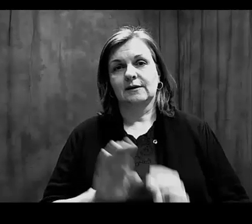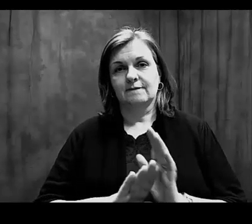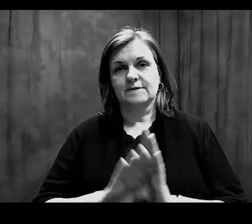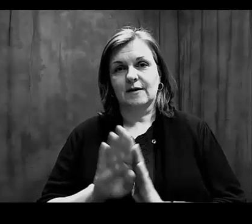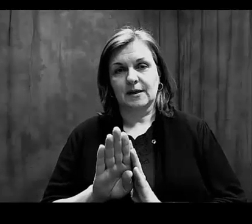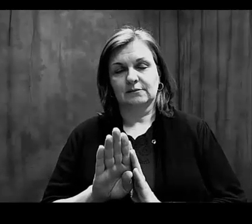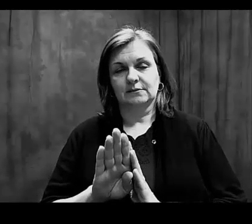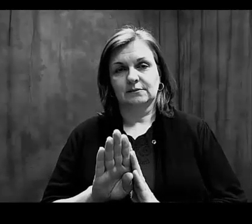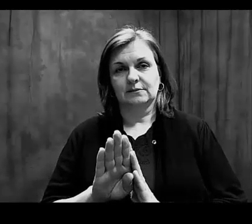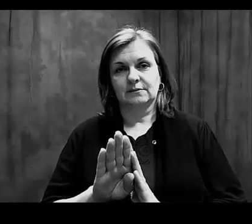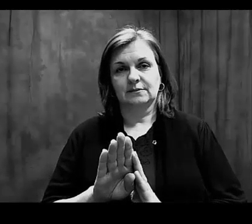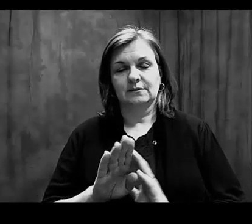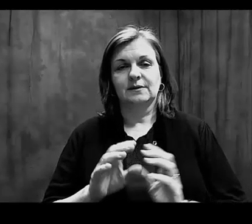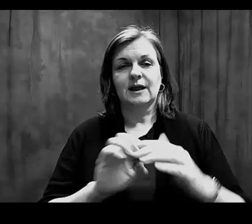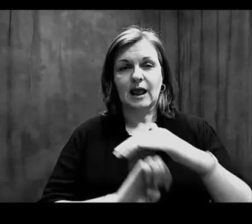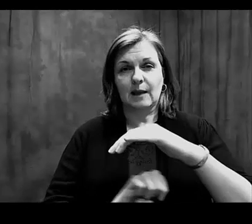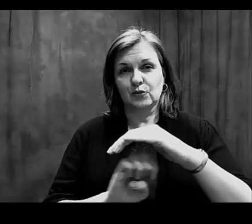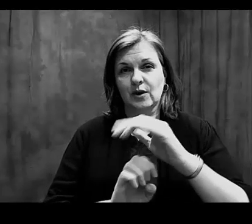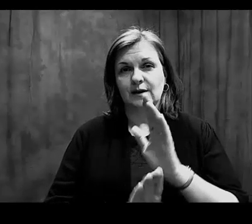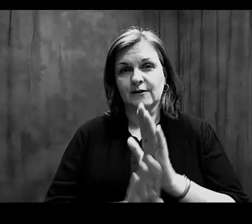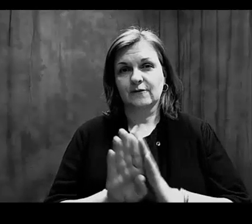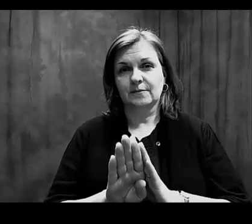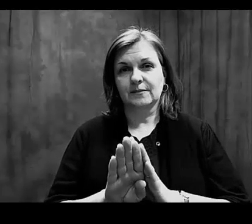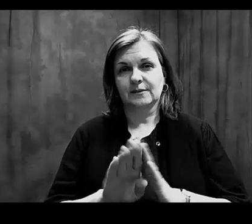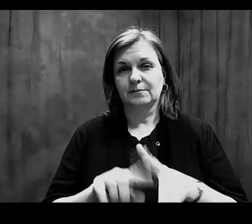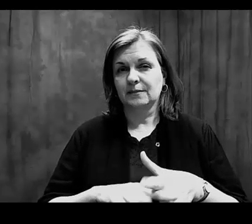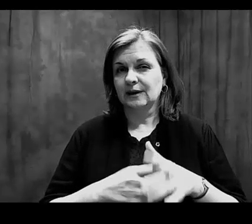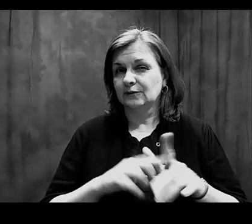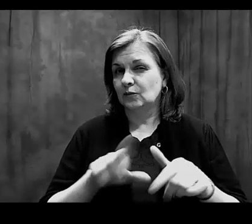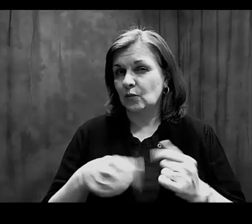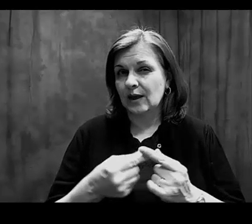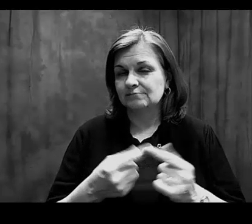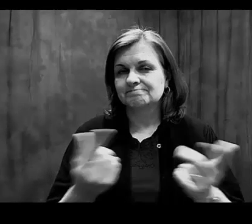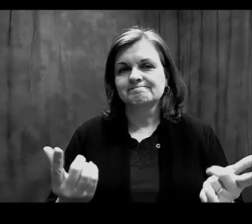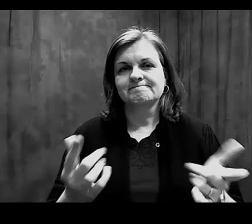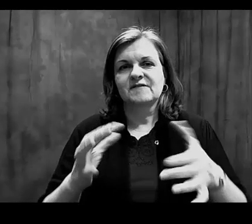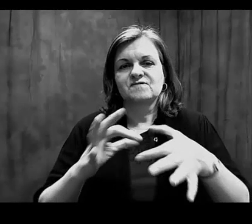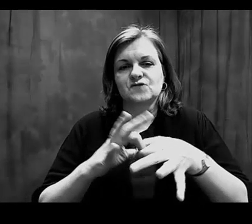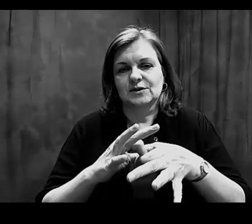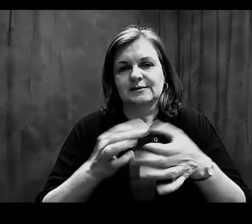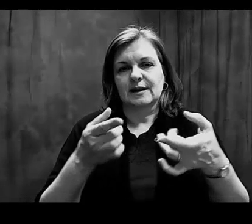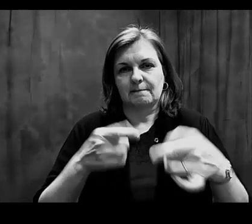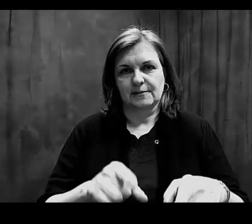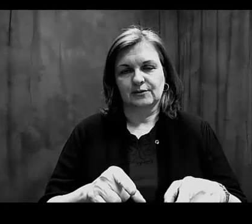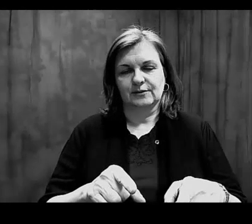embryonic development begins as soon as fertilization occurs